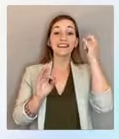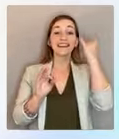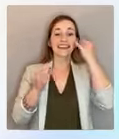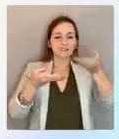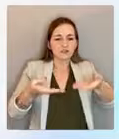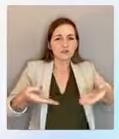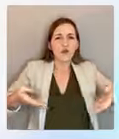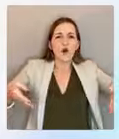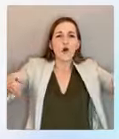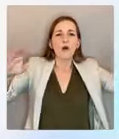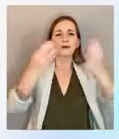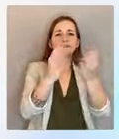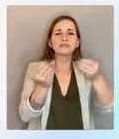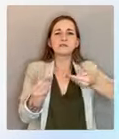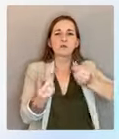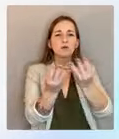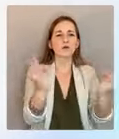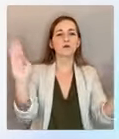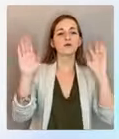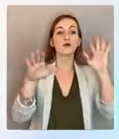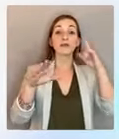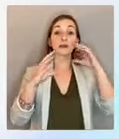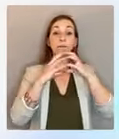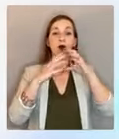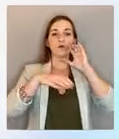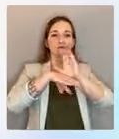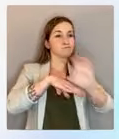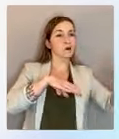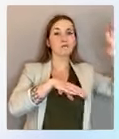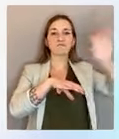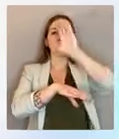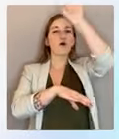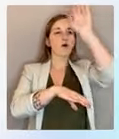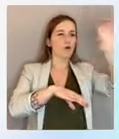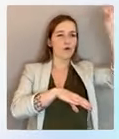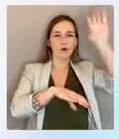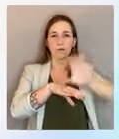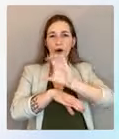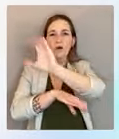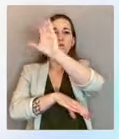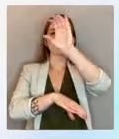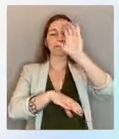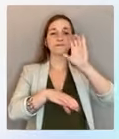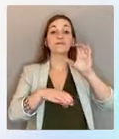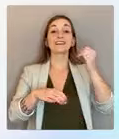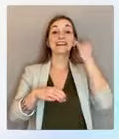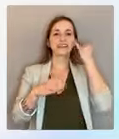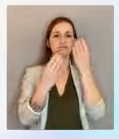kicks the ball up when it's hit, versus in the arenas where there are no slopes,